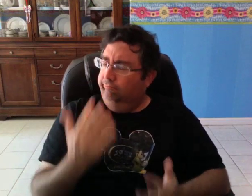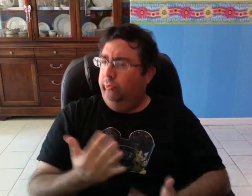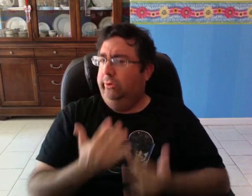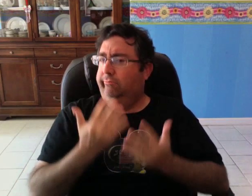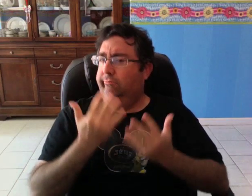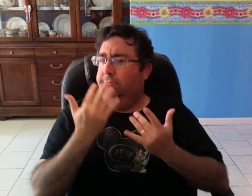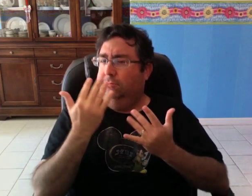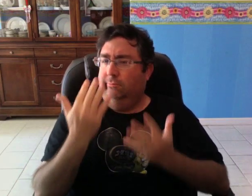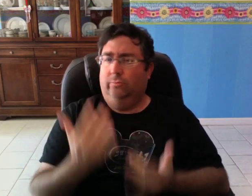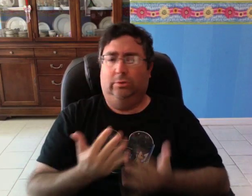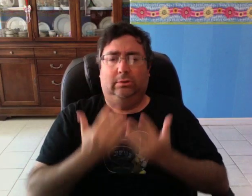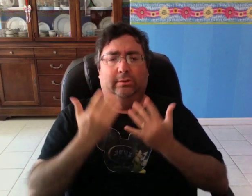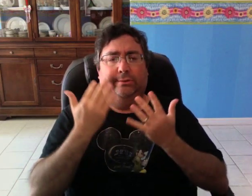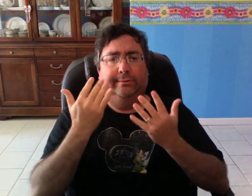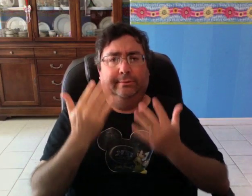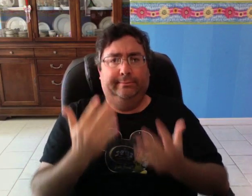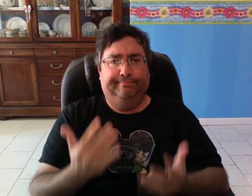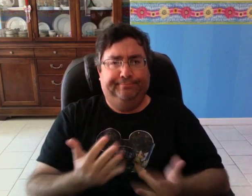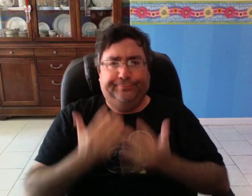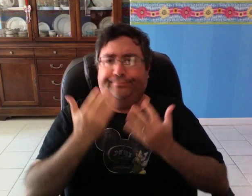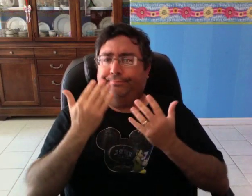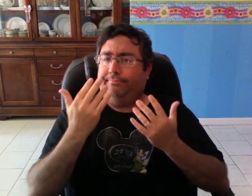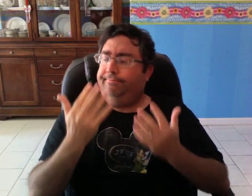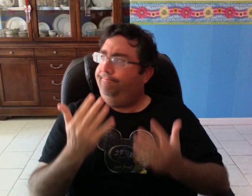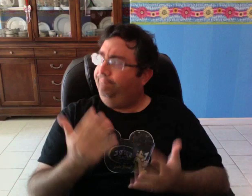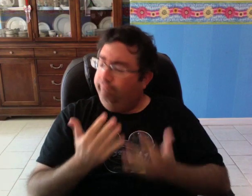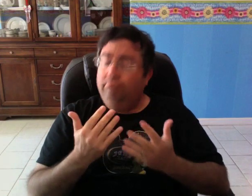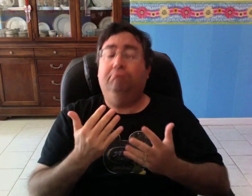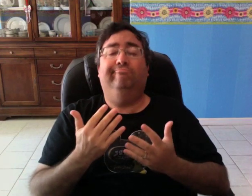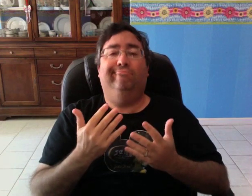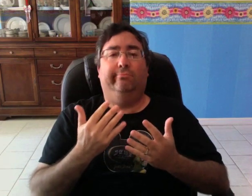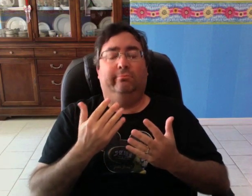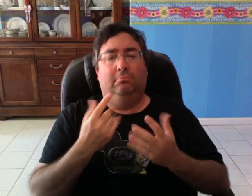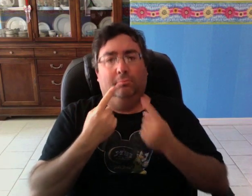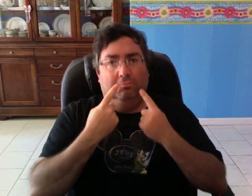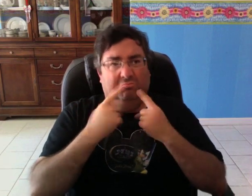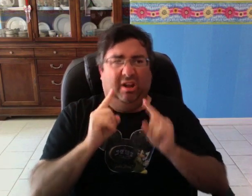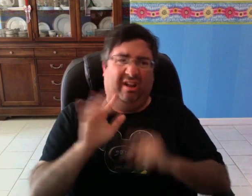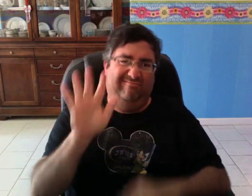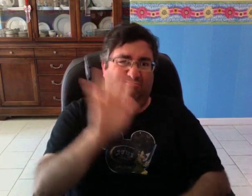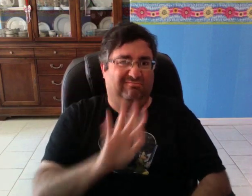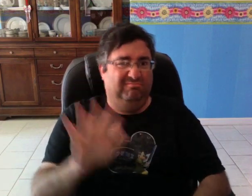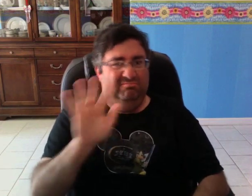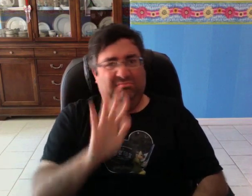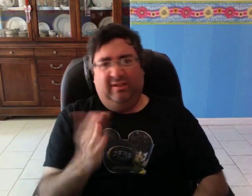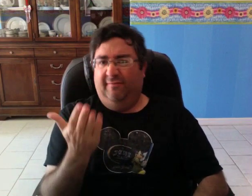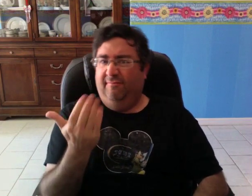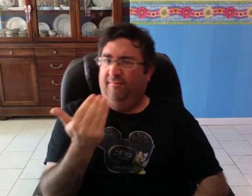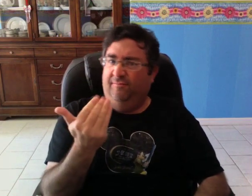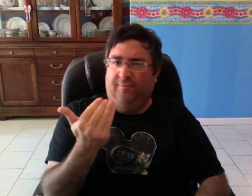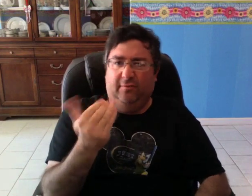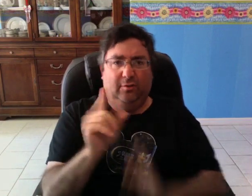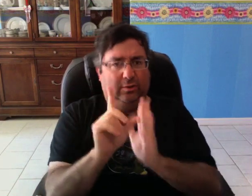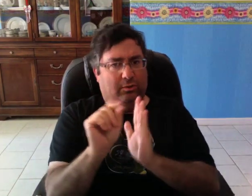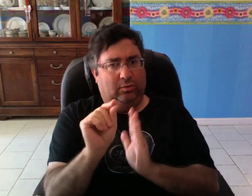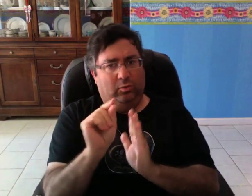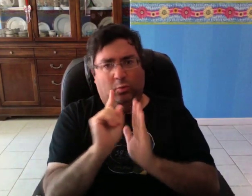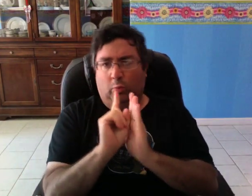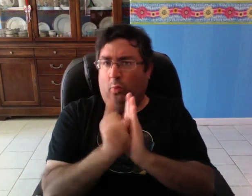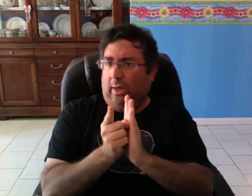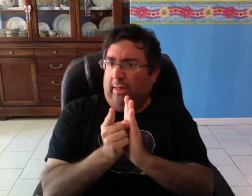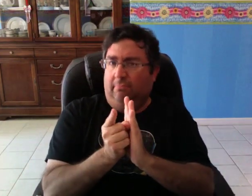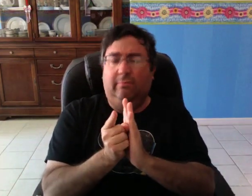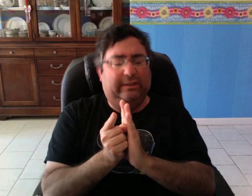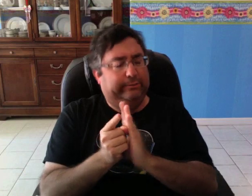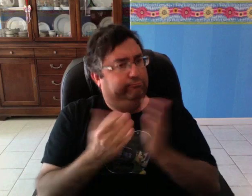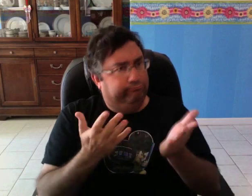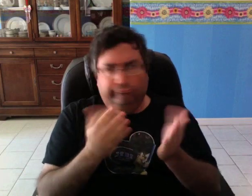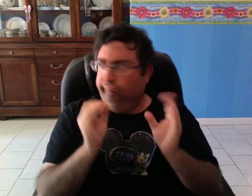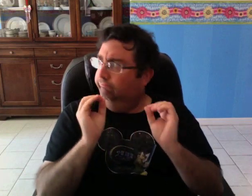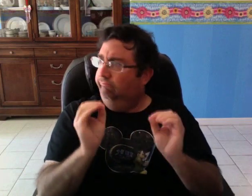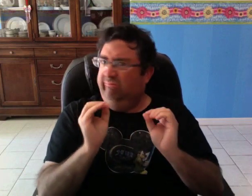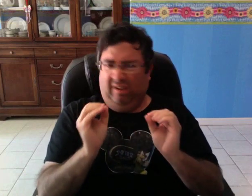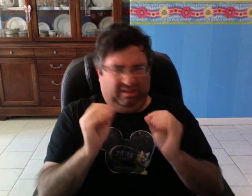I waited and waited, and finally after about 15 or 20 minutes,